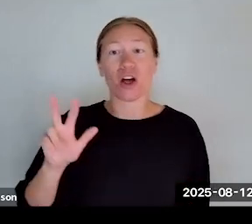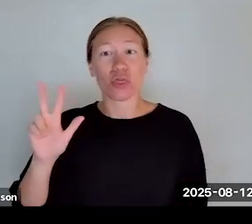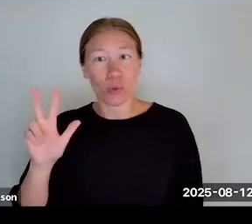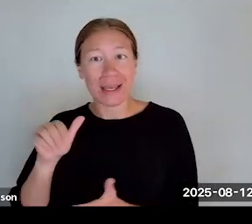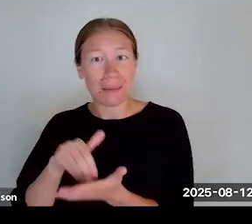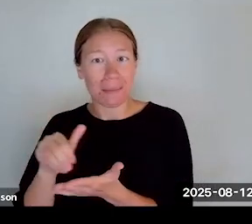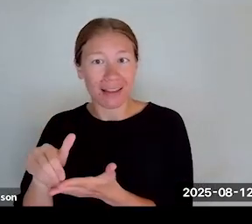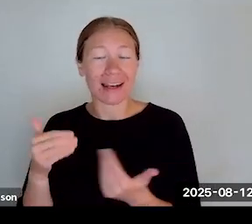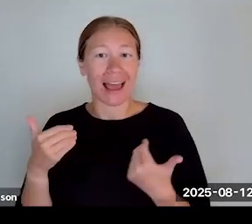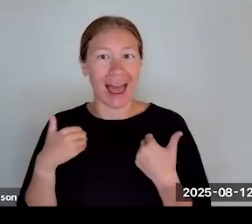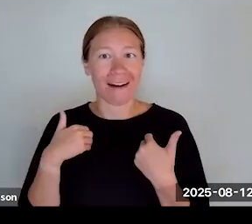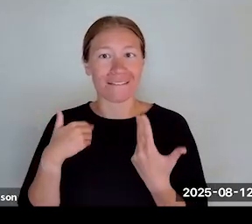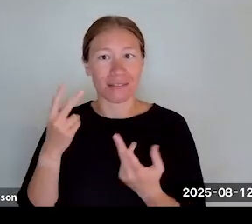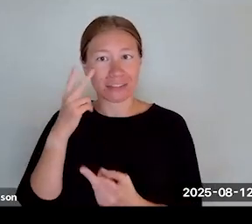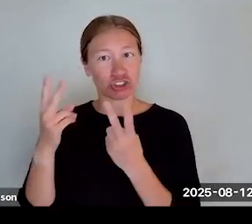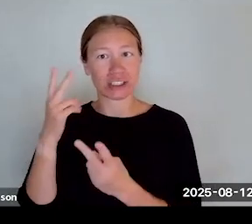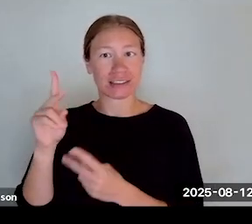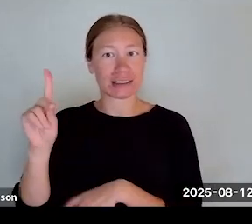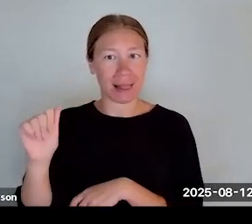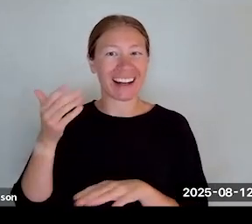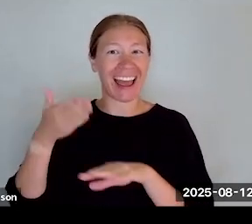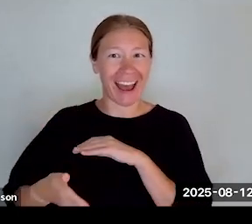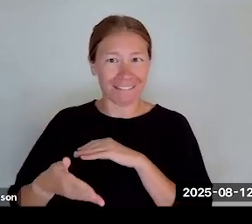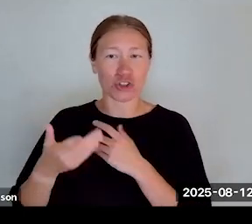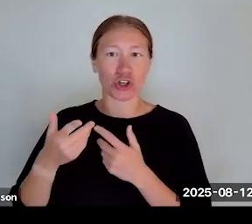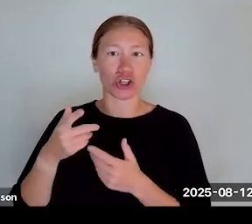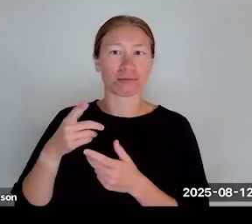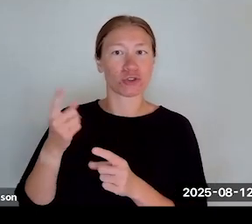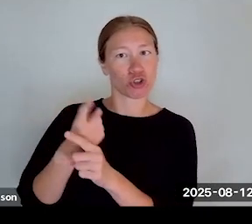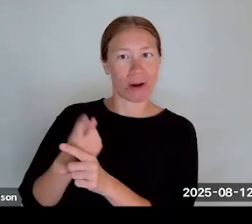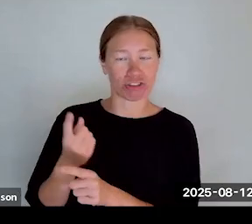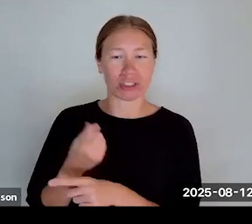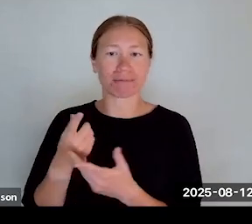after correction, which can include glasses, contacts, or corrective surgery.